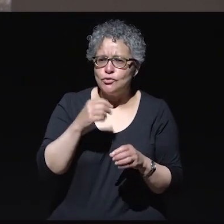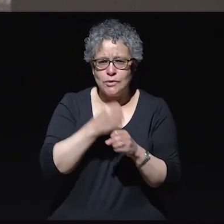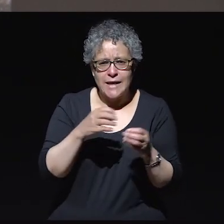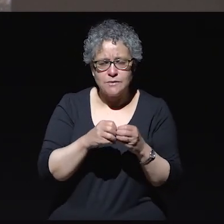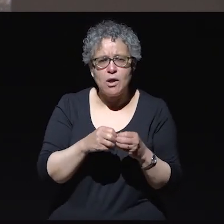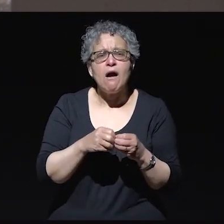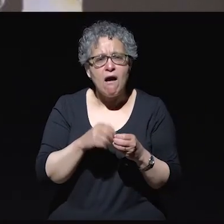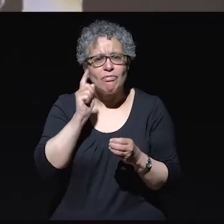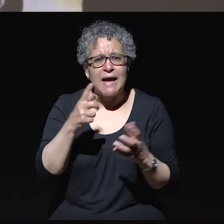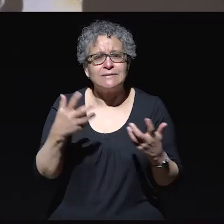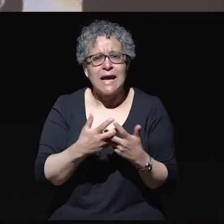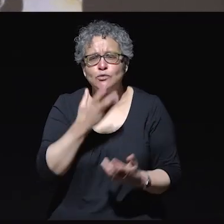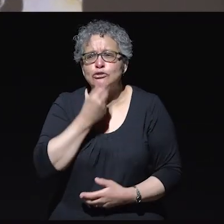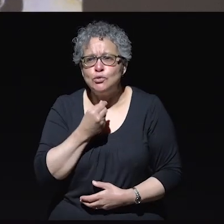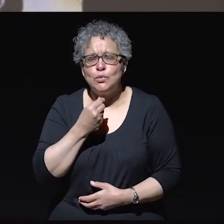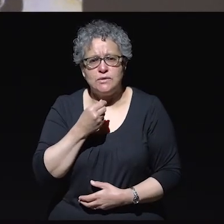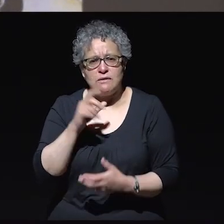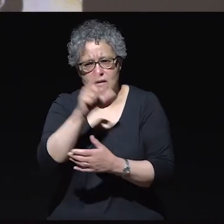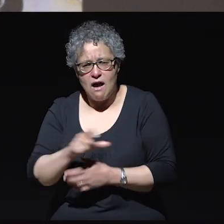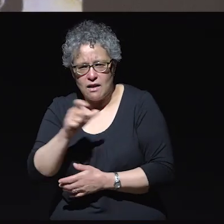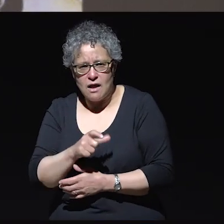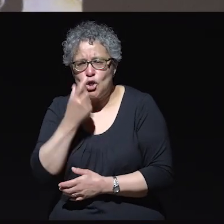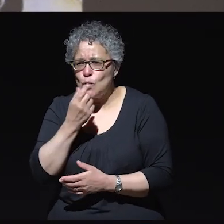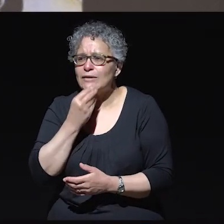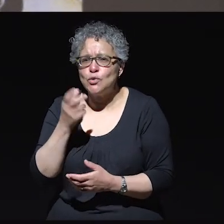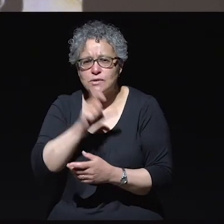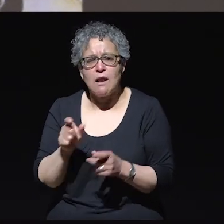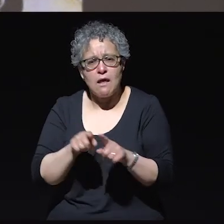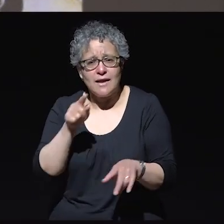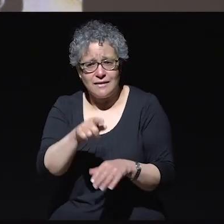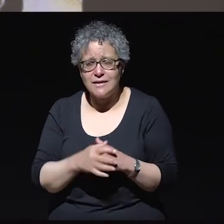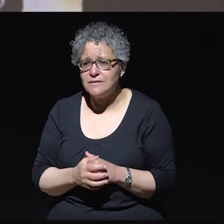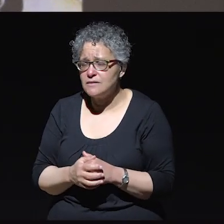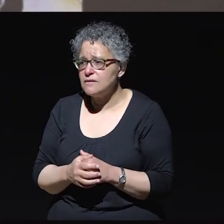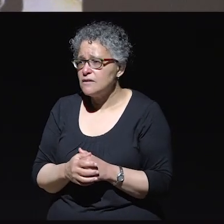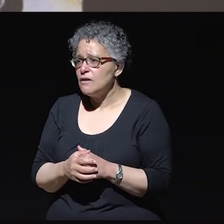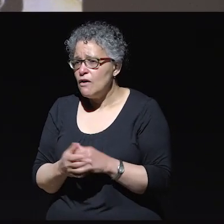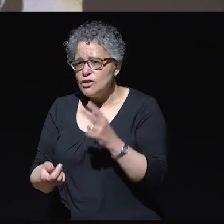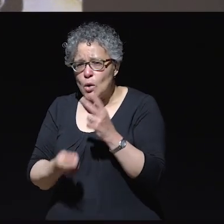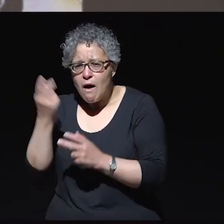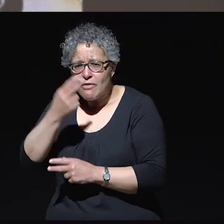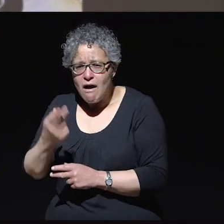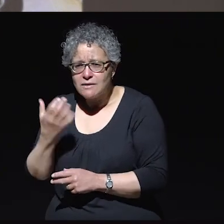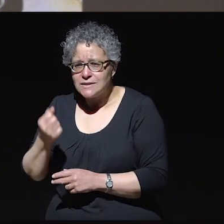in order to create art in the present. I think that's particularly true of John Everett Millais, a renowned pre-Raphaelite artist,